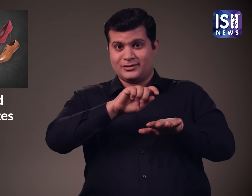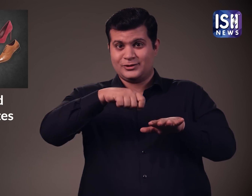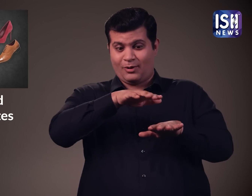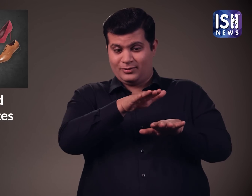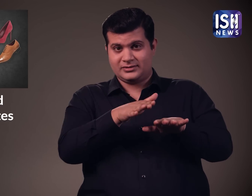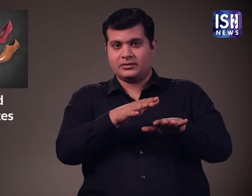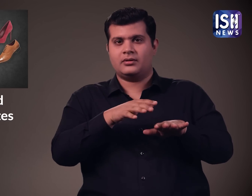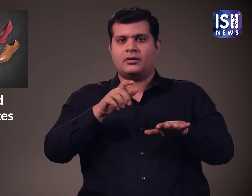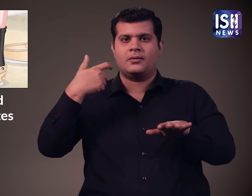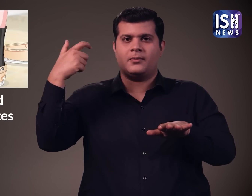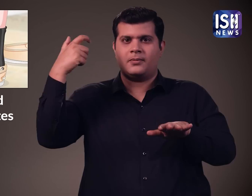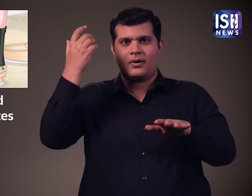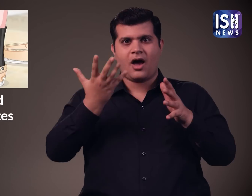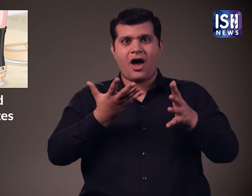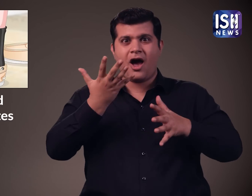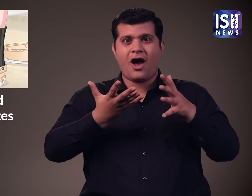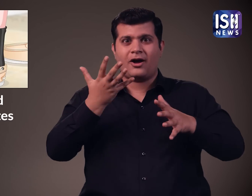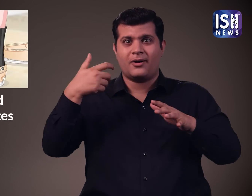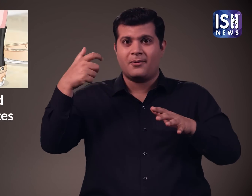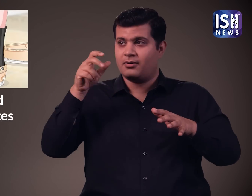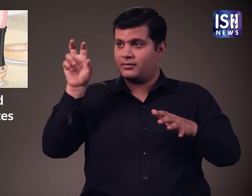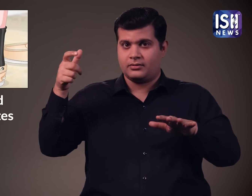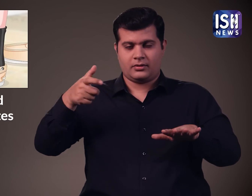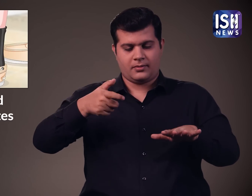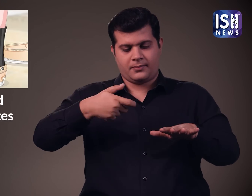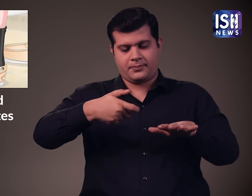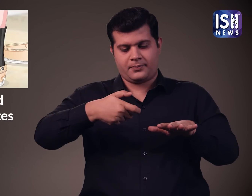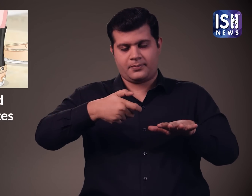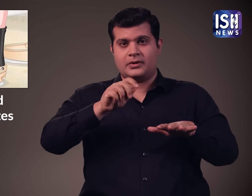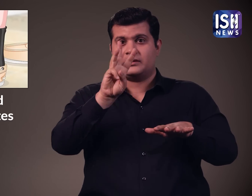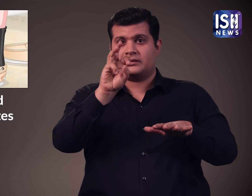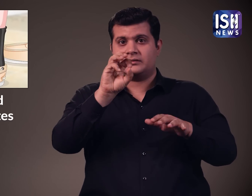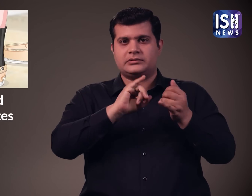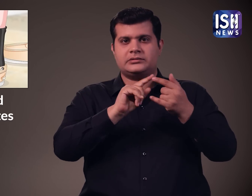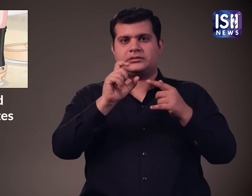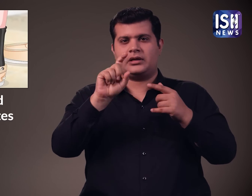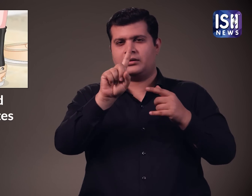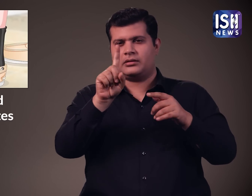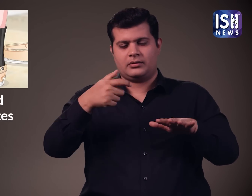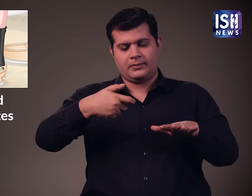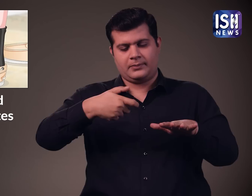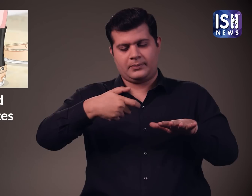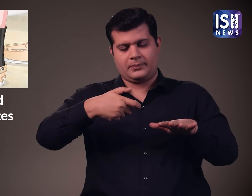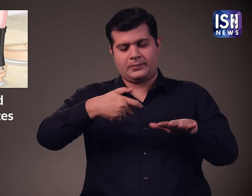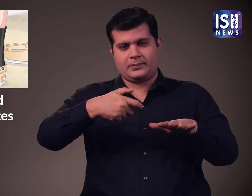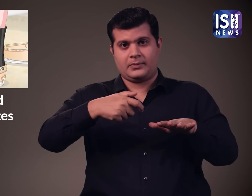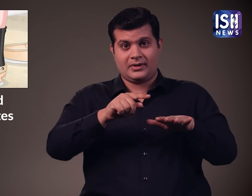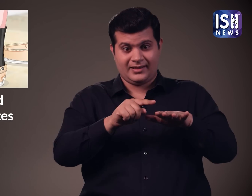Then, use your hair-dryer to heat up the tight spots for about 30 seconds.